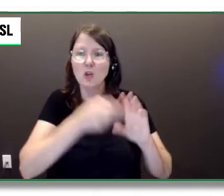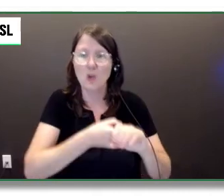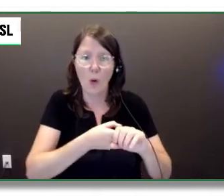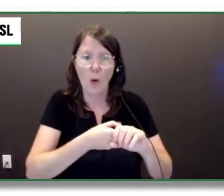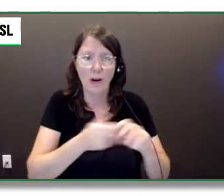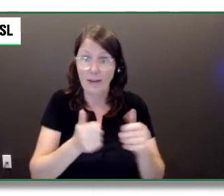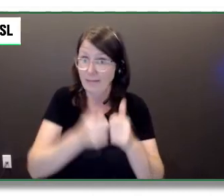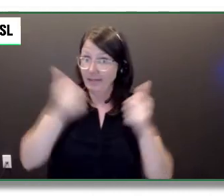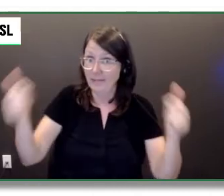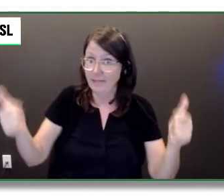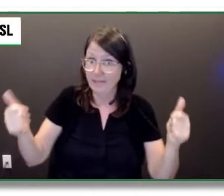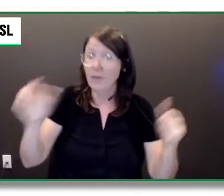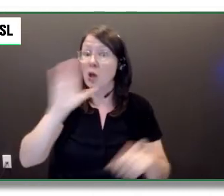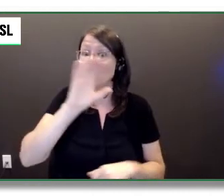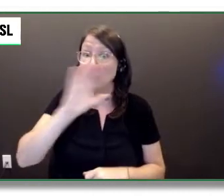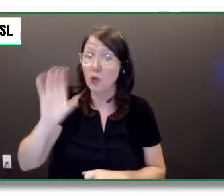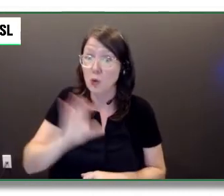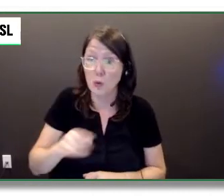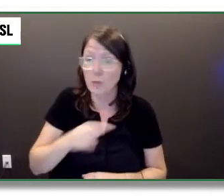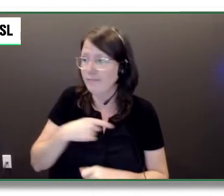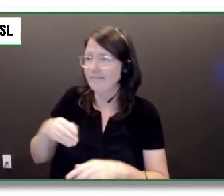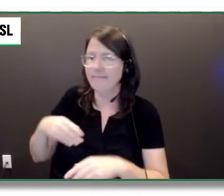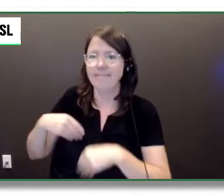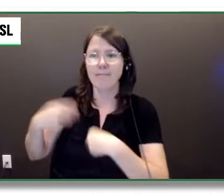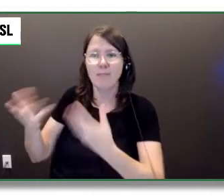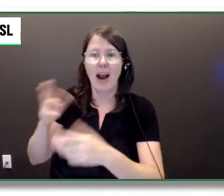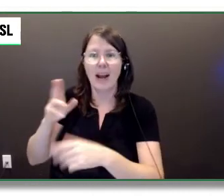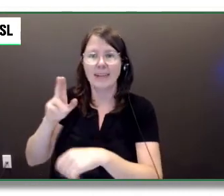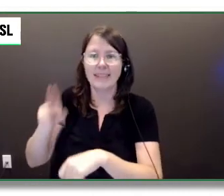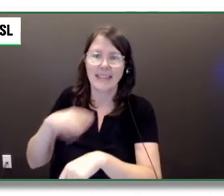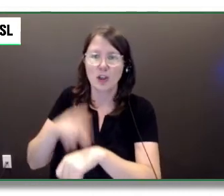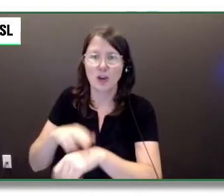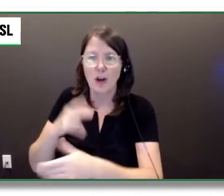and the other point on here is an example of like more educational